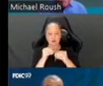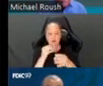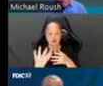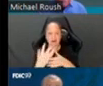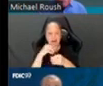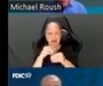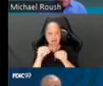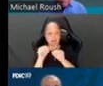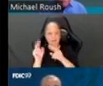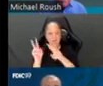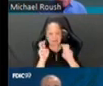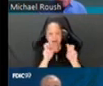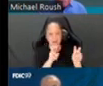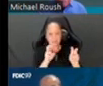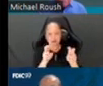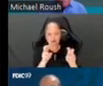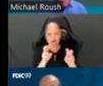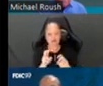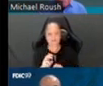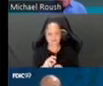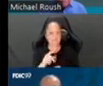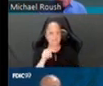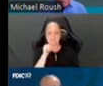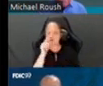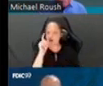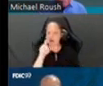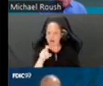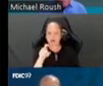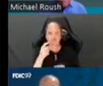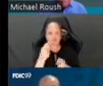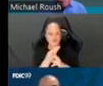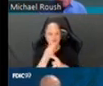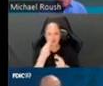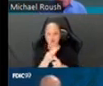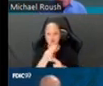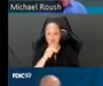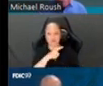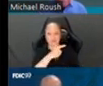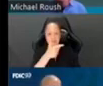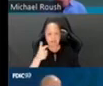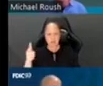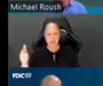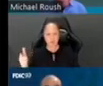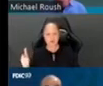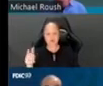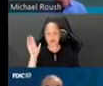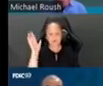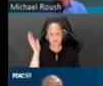issues. You don't have to use them in the order they are presented. In fact, it is part